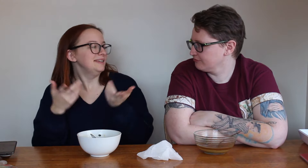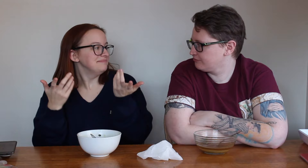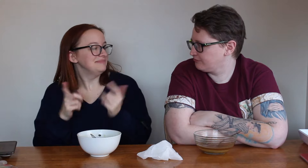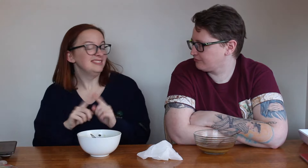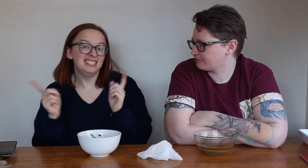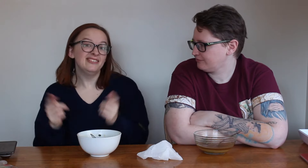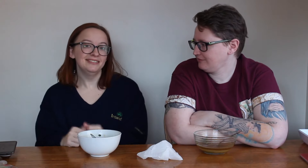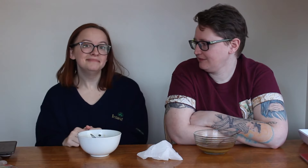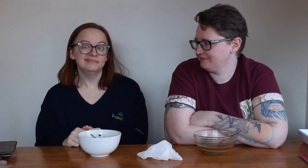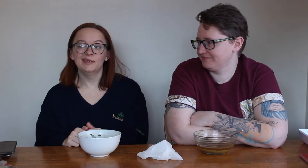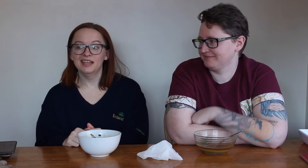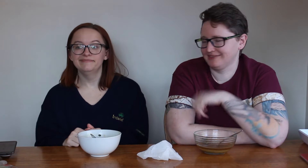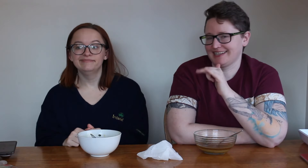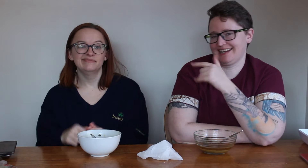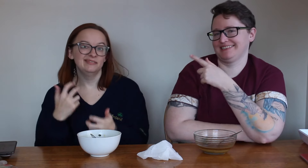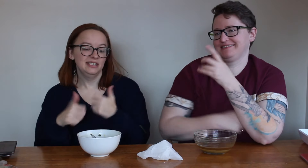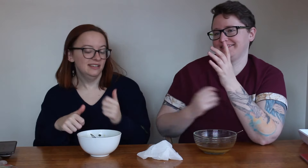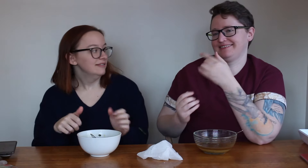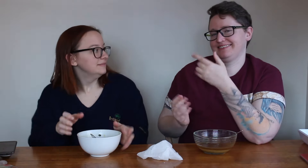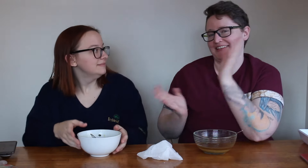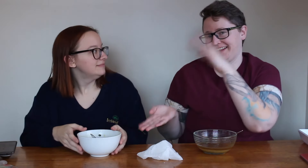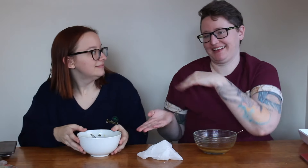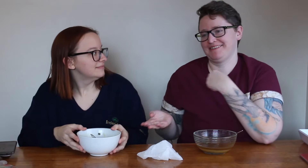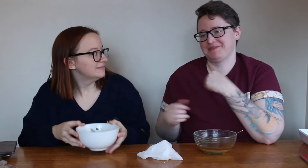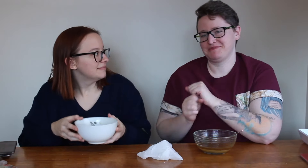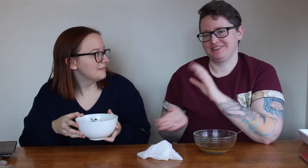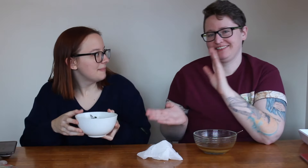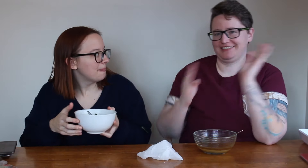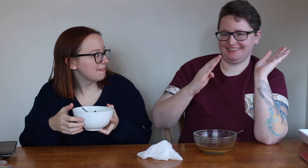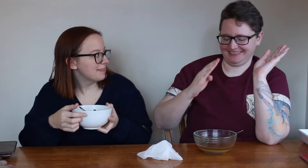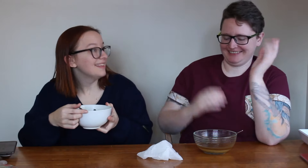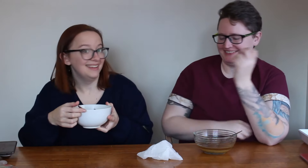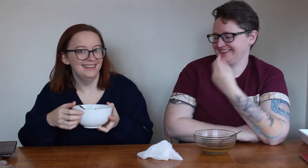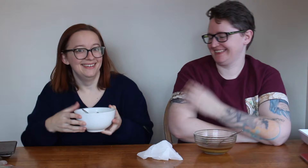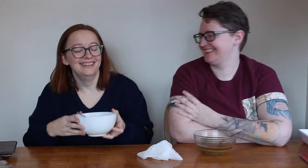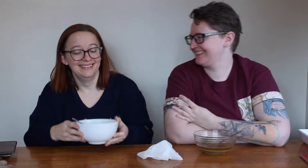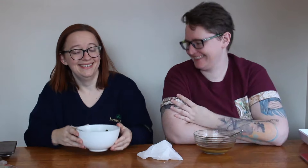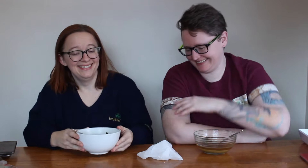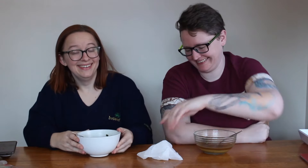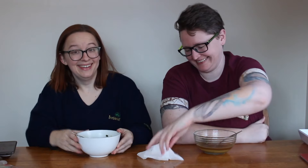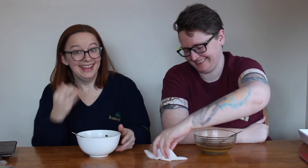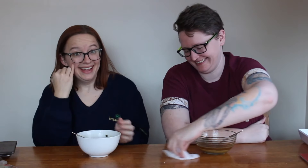It's been a really big change since being a parent and how I've worked. Before I just worked the same as her you know, A nine-to-five type of job and